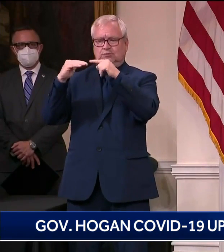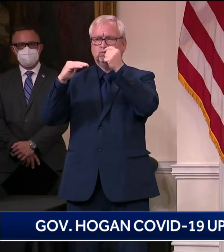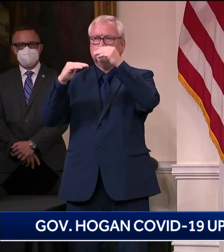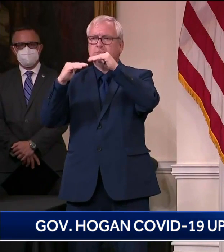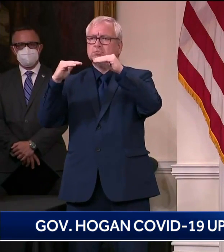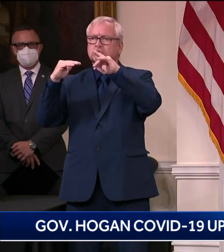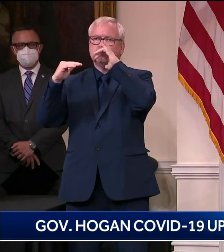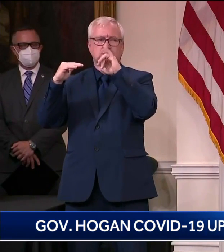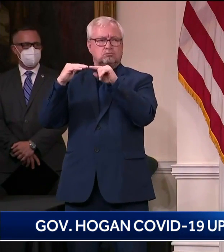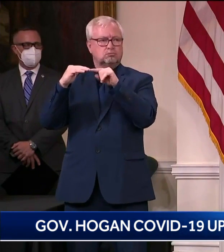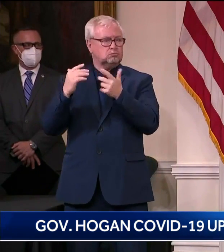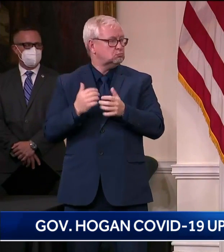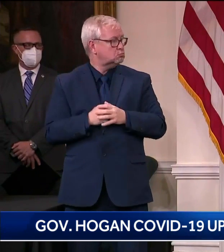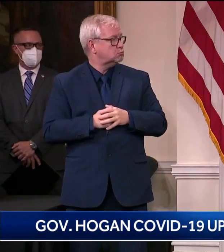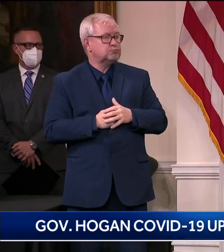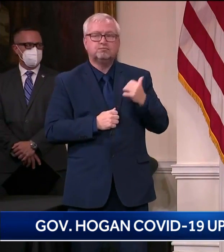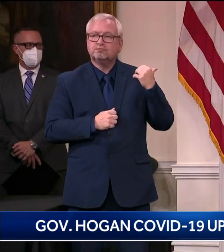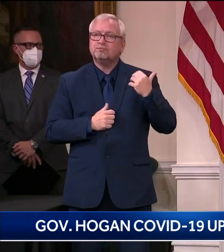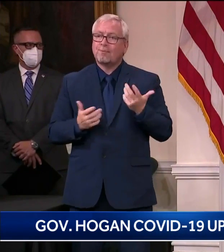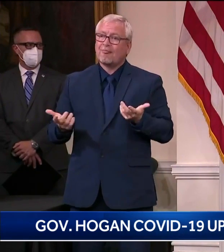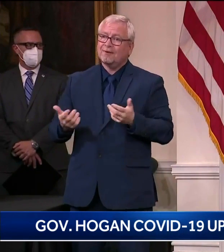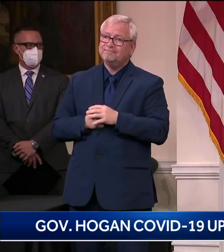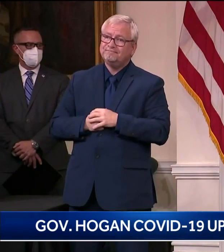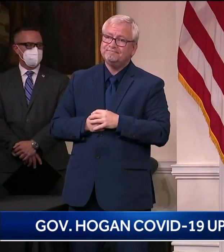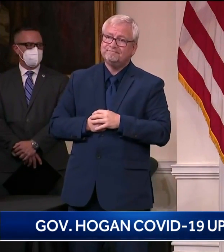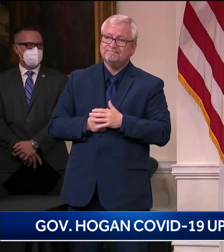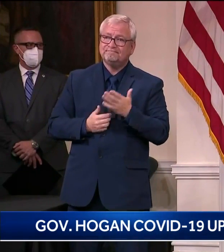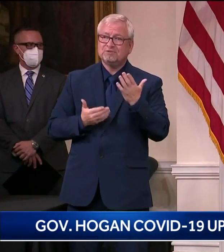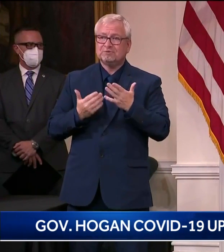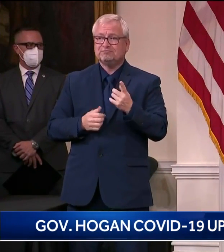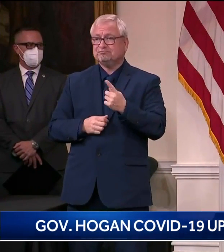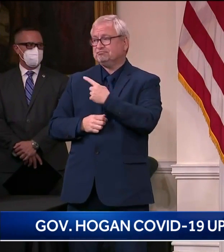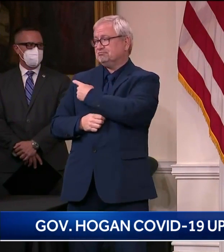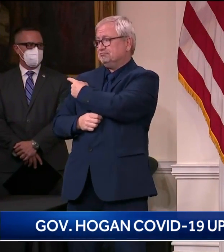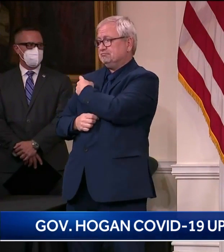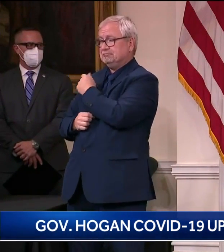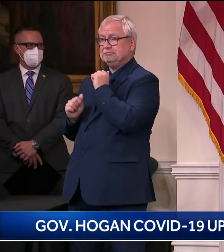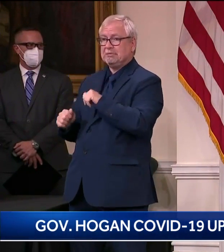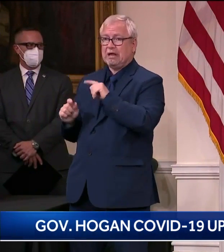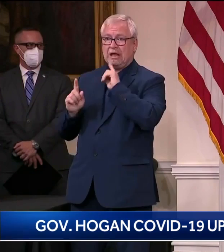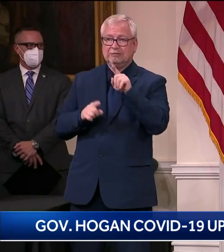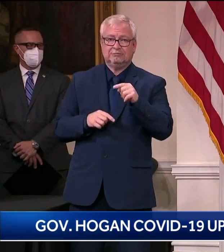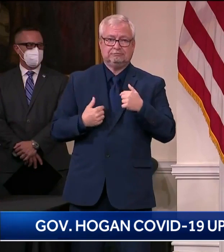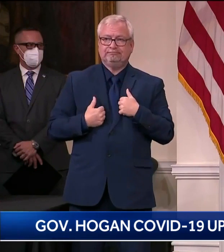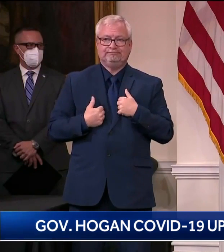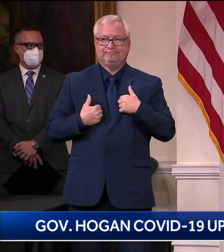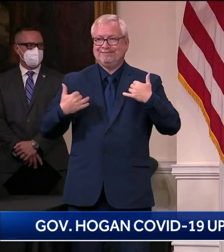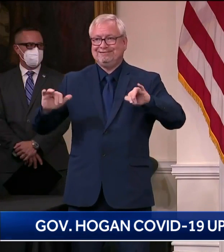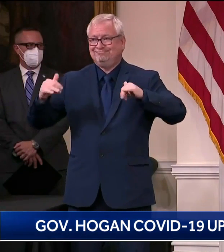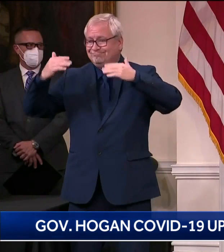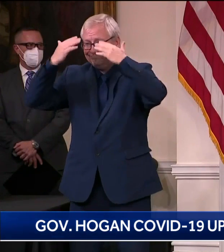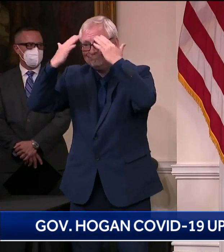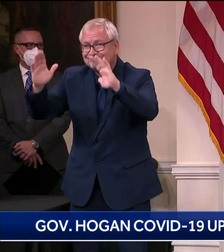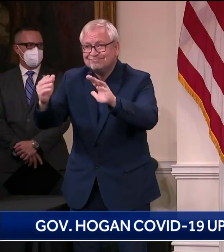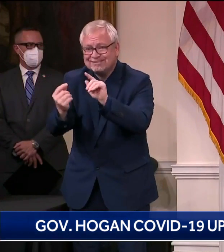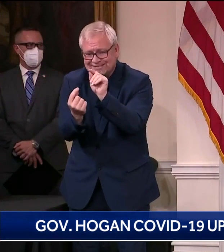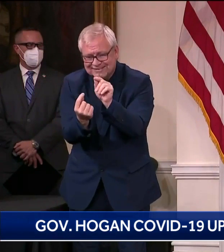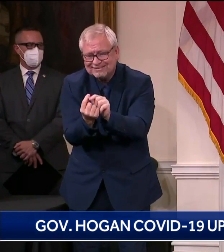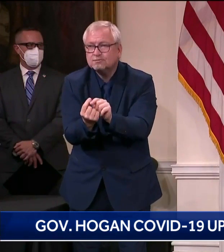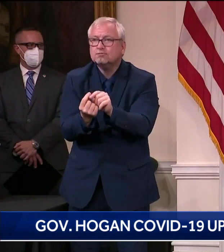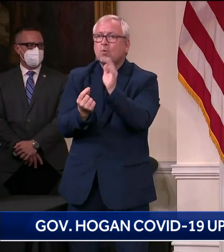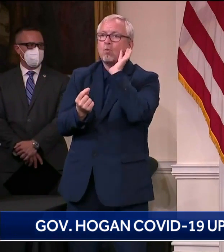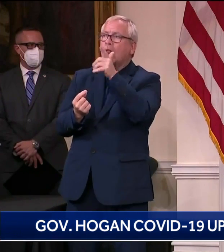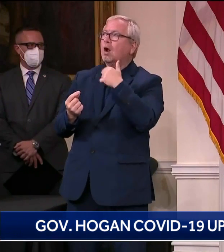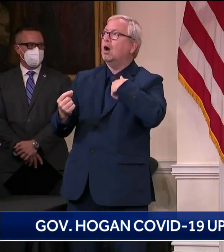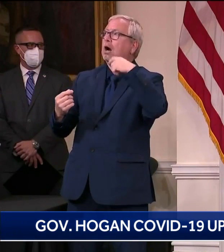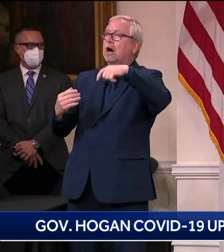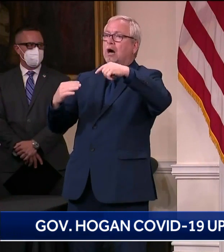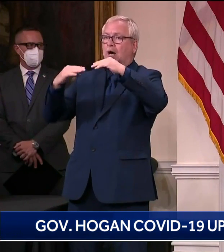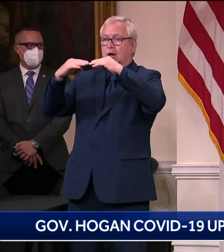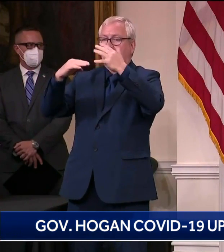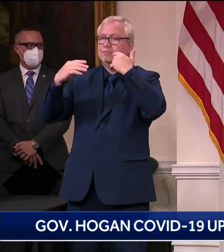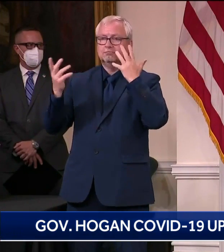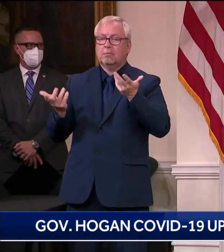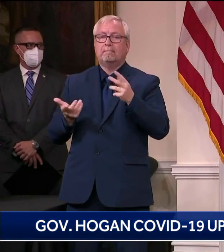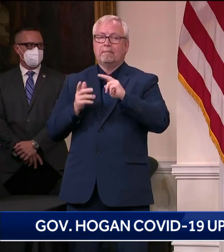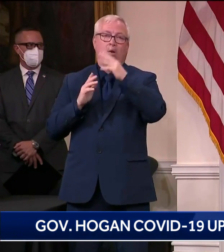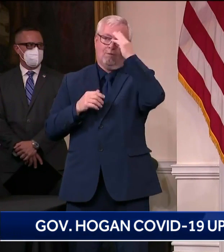[INAUDIBL GOV. HOGAN: WE DON'T KNOW EXACTLY HOW MANY WE ARE GOING TO NEED.